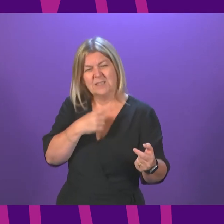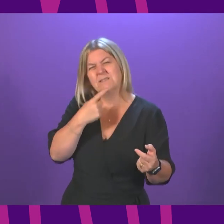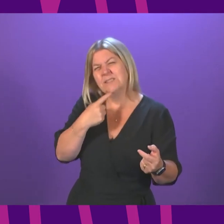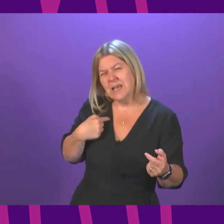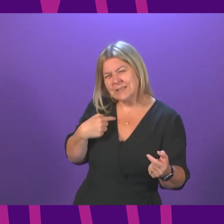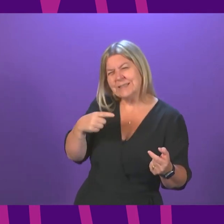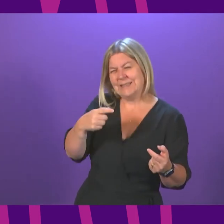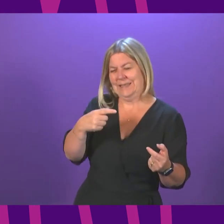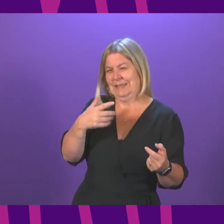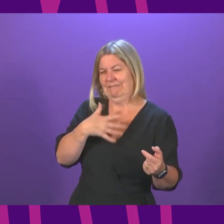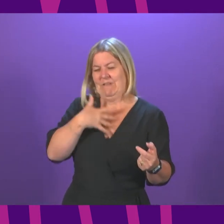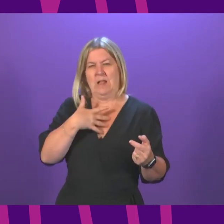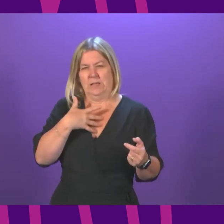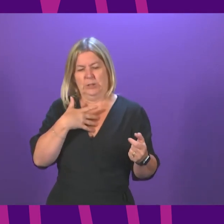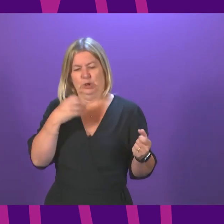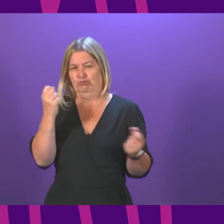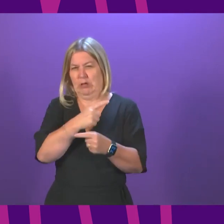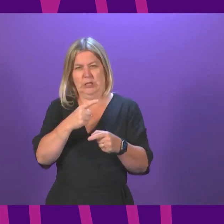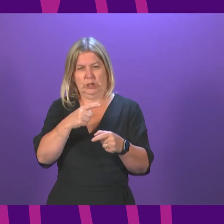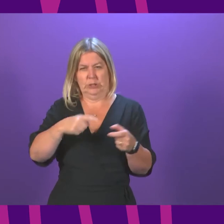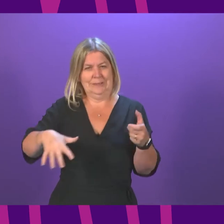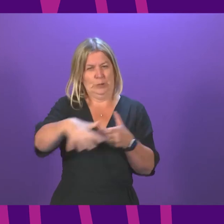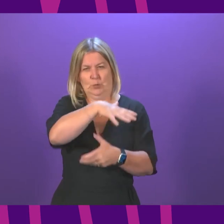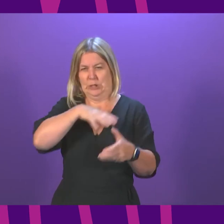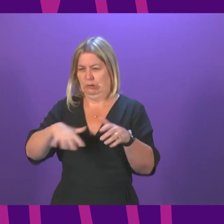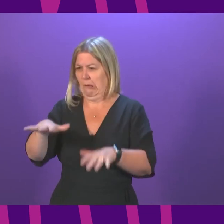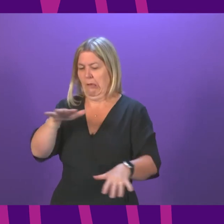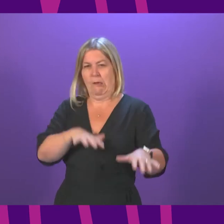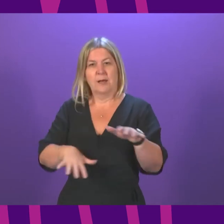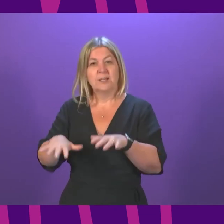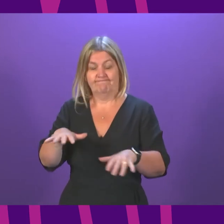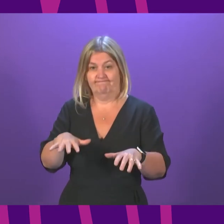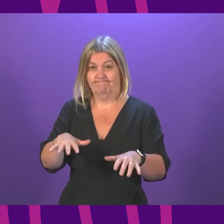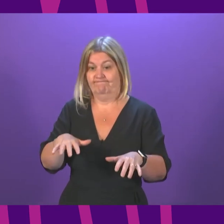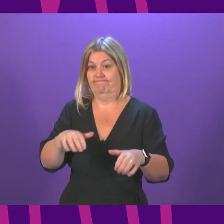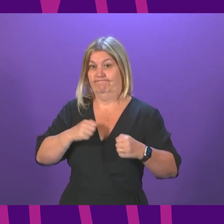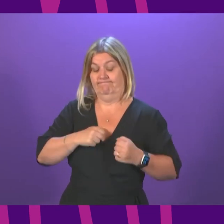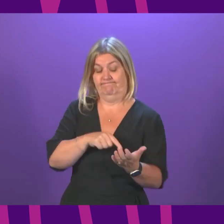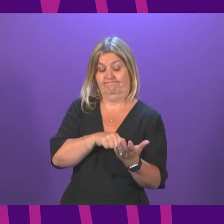in a pretty strange situation yesterday. My amendment yesterday was on licensing boards.